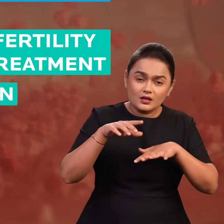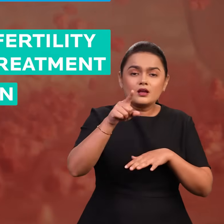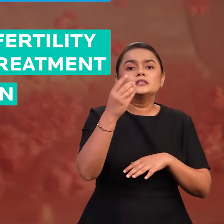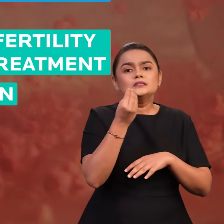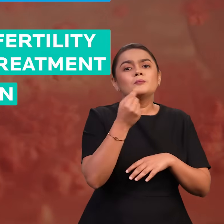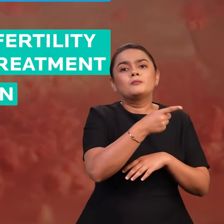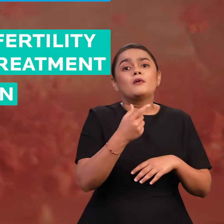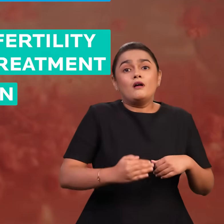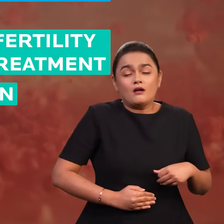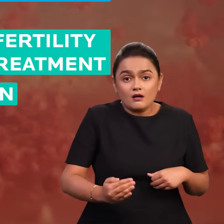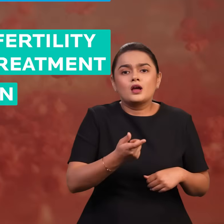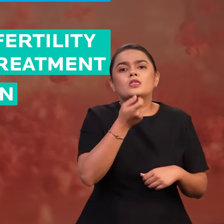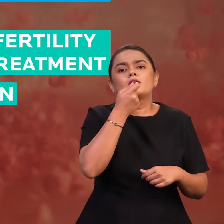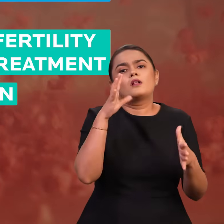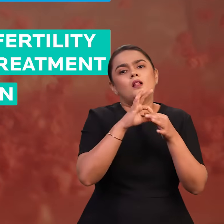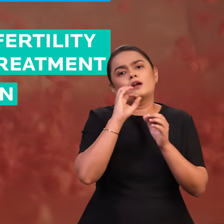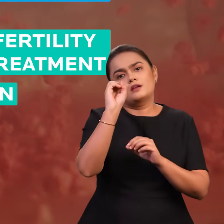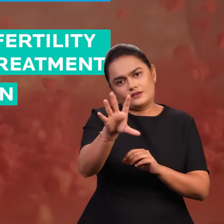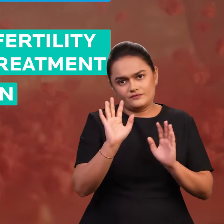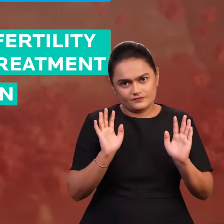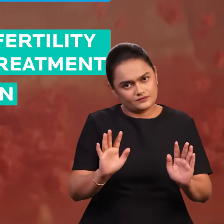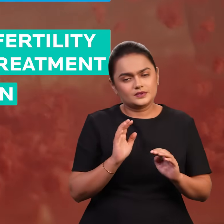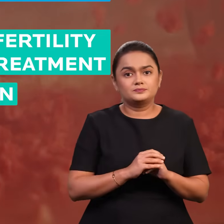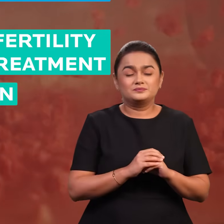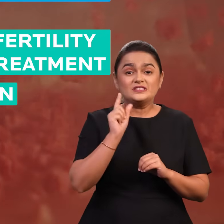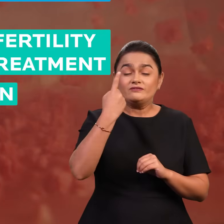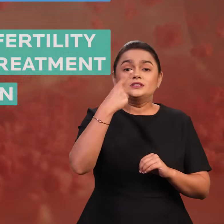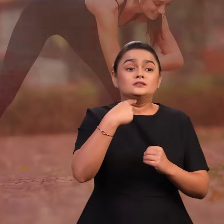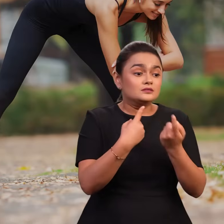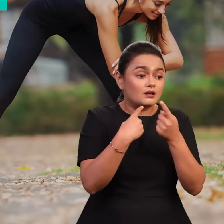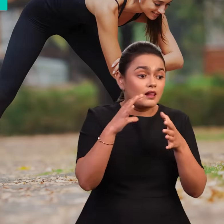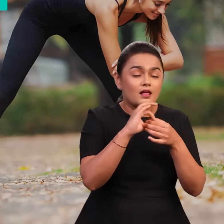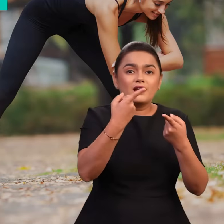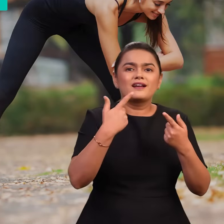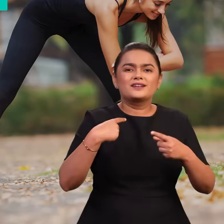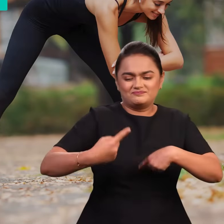then you may require some fertility treatment as well. First lets talk about lifestyle,